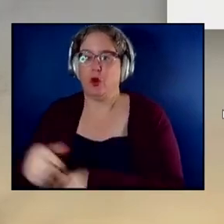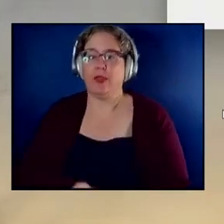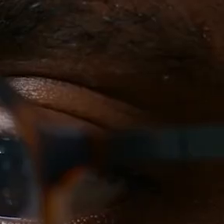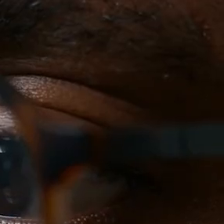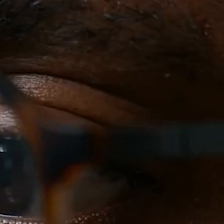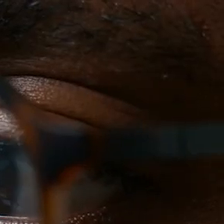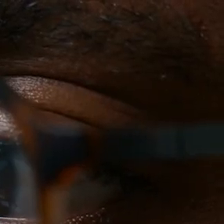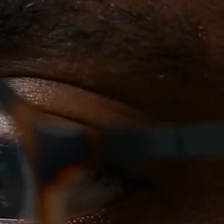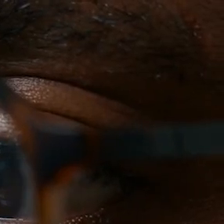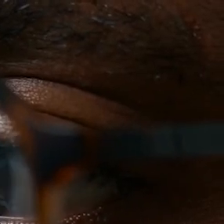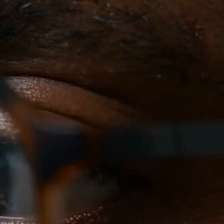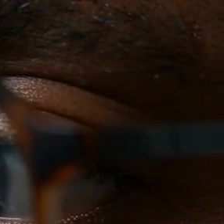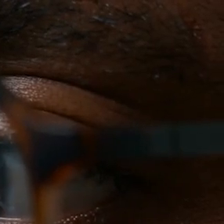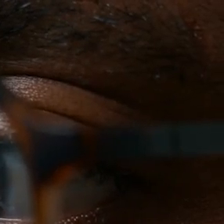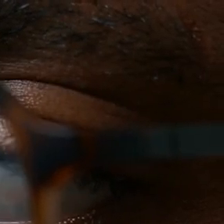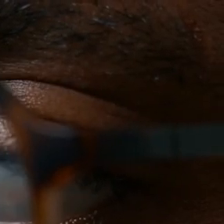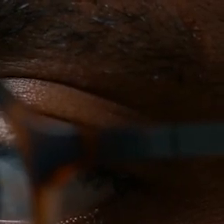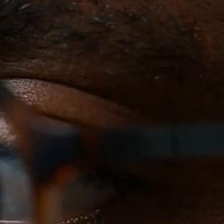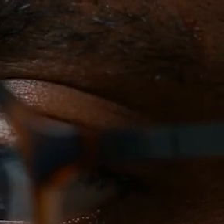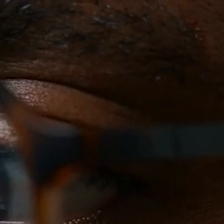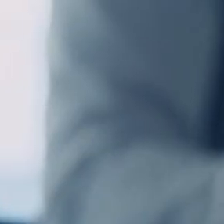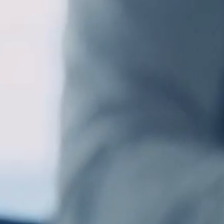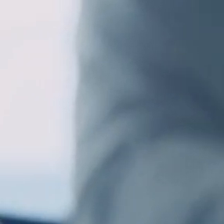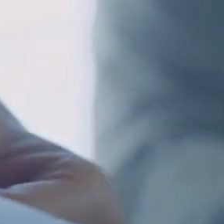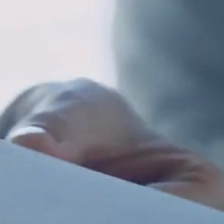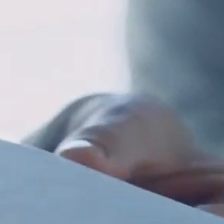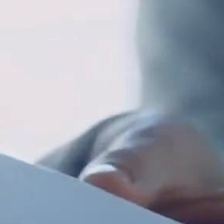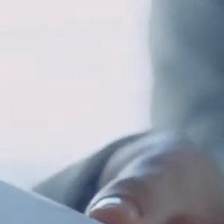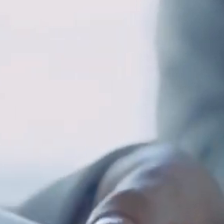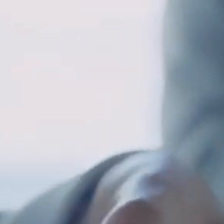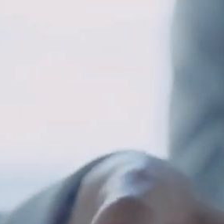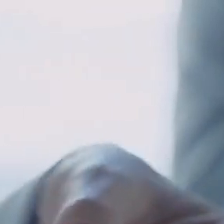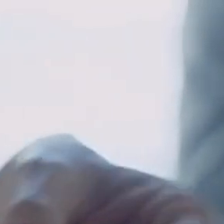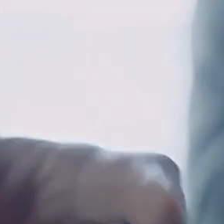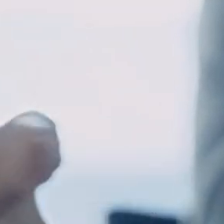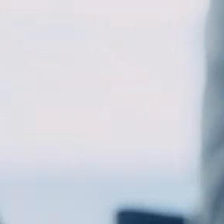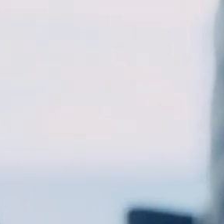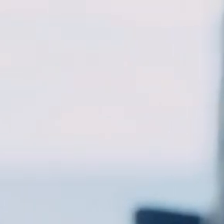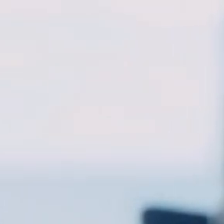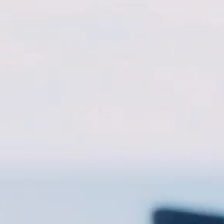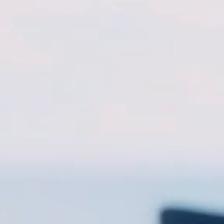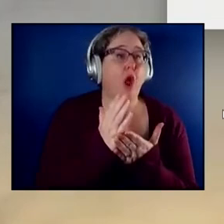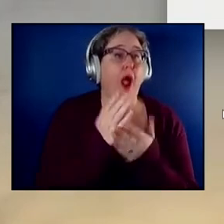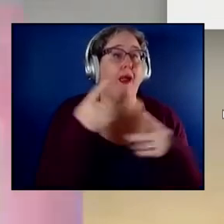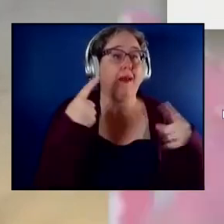confidentiality, you can think legal things like copyright infringement. I mean, you can